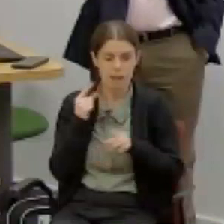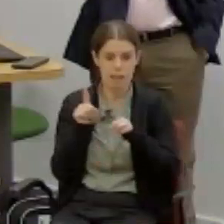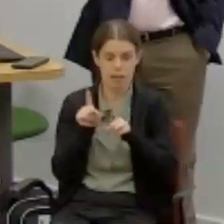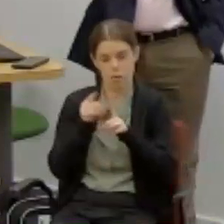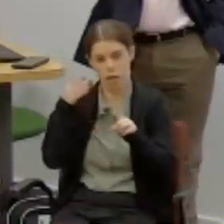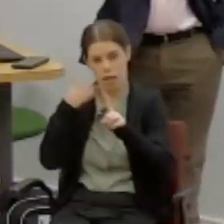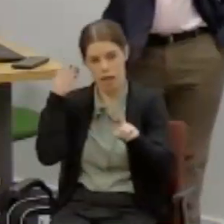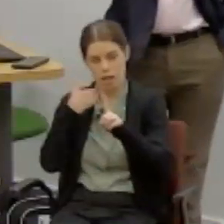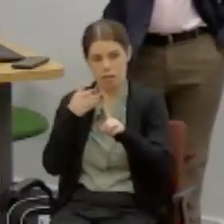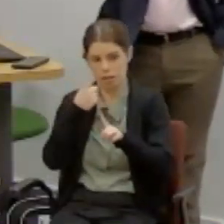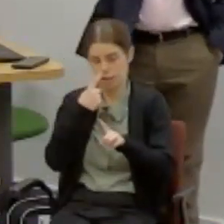lead to sudden death.